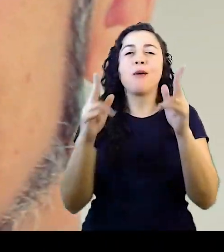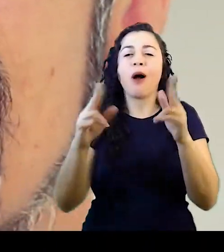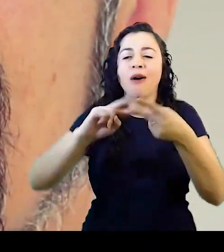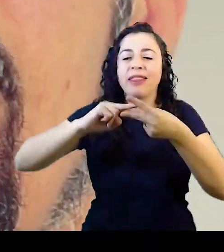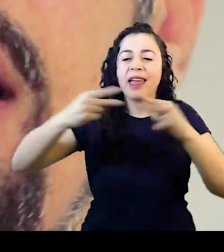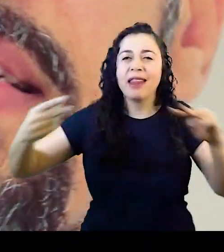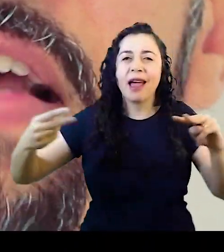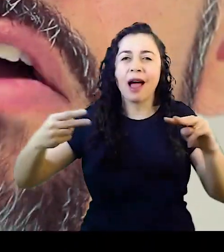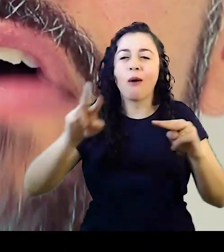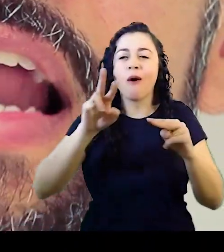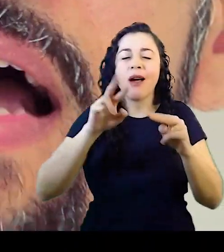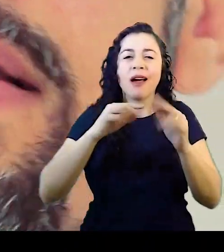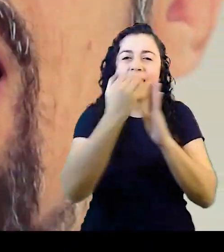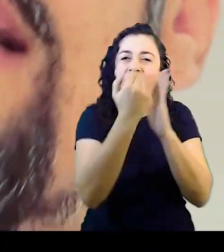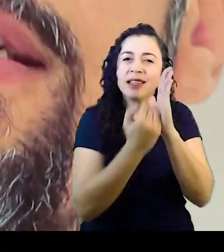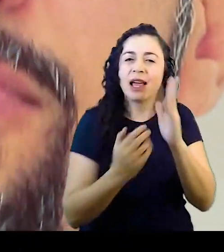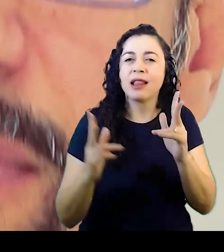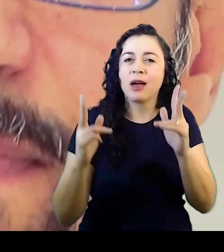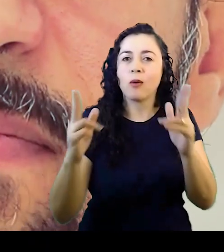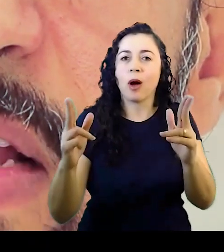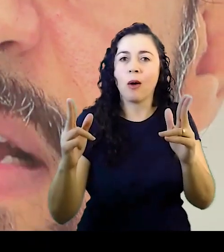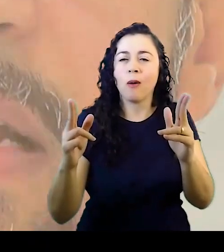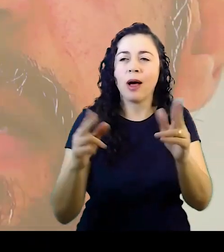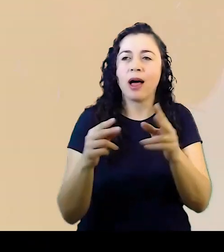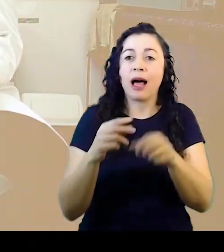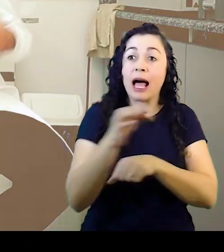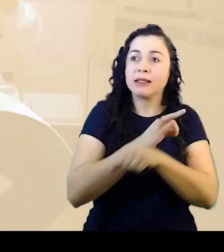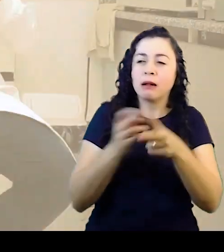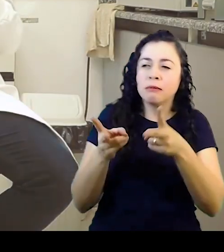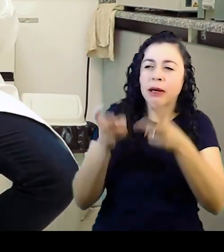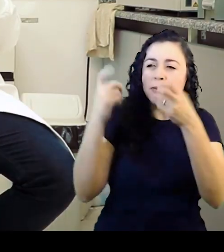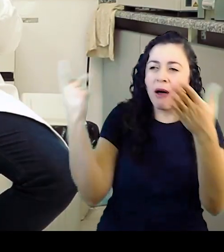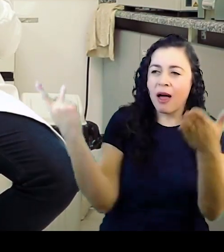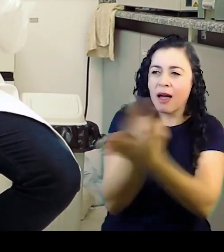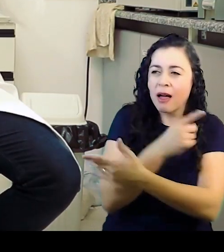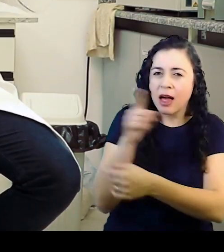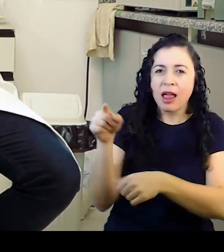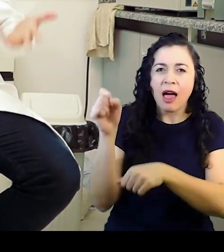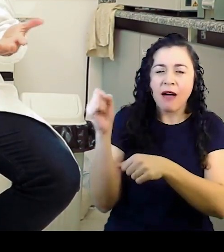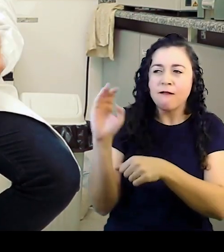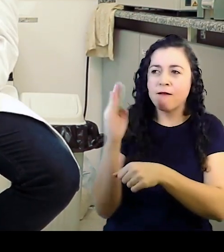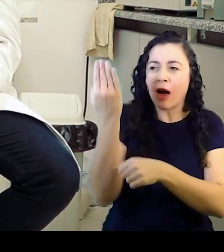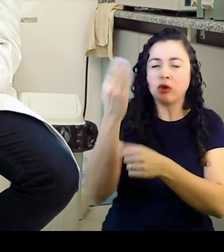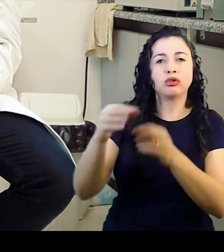the same, so the cell tears everything up. So what we do is: we use the same mechanism as the virus,